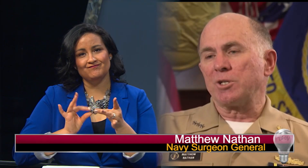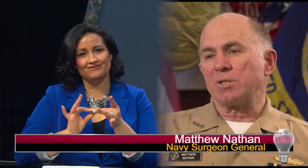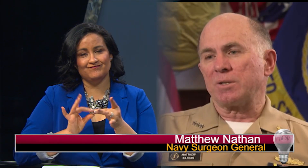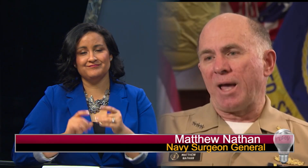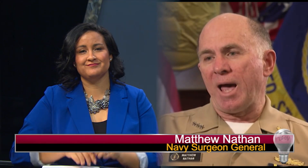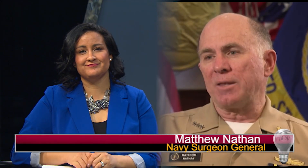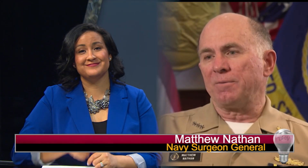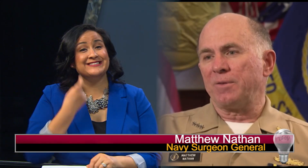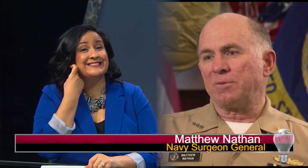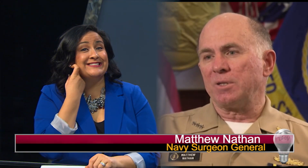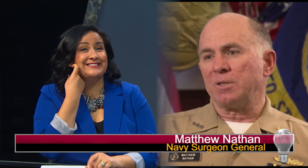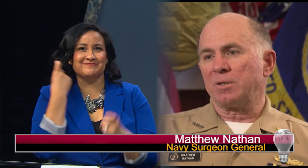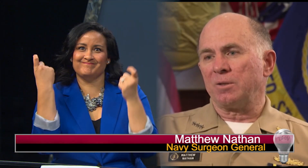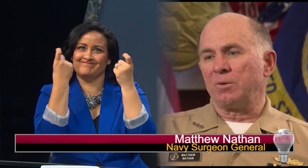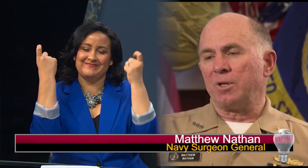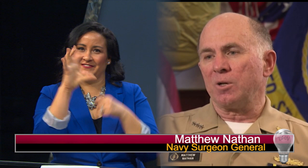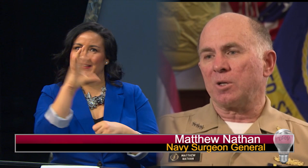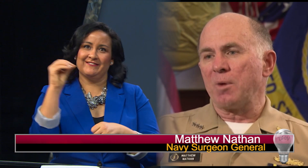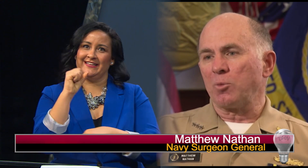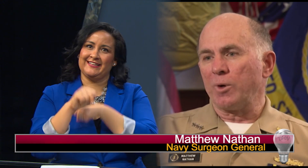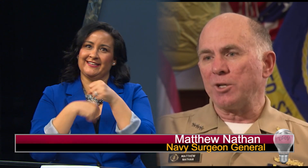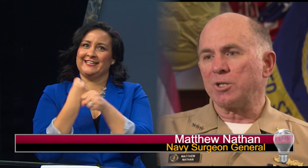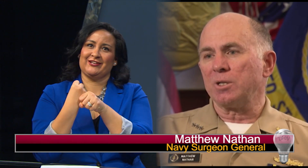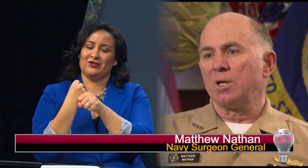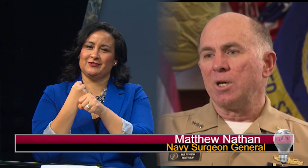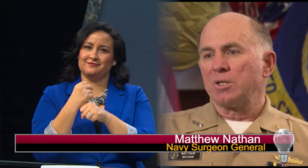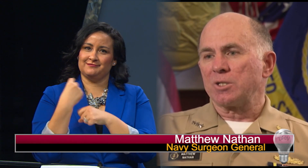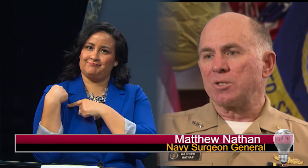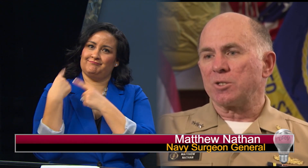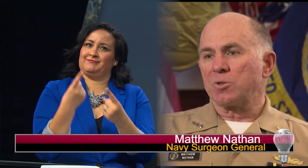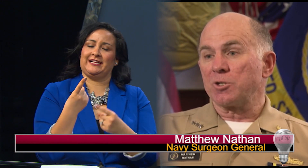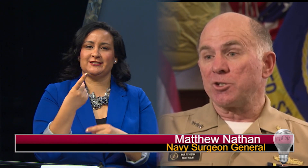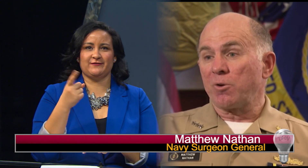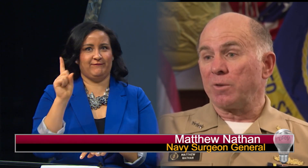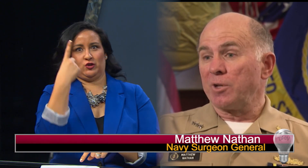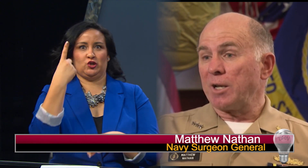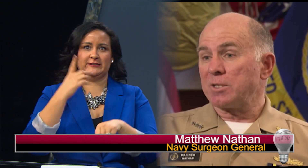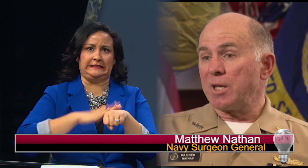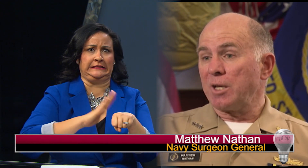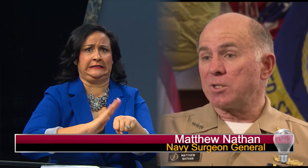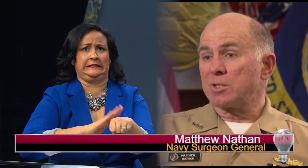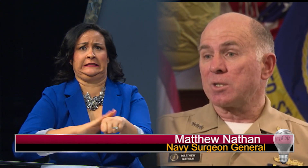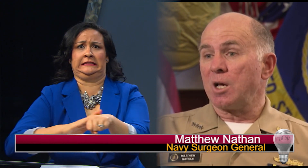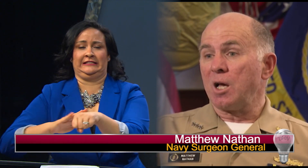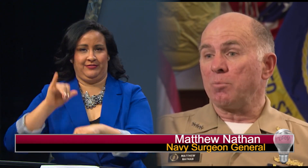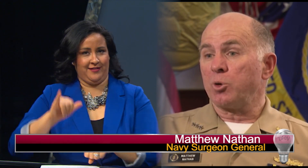WE JUST HAD THE 50 YEAR COMMEMORATION SINCE THE SURGEON GENERAL OF THE UNITED STATES,